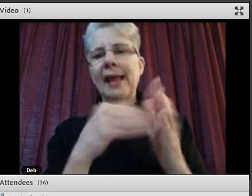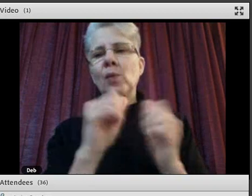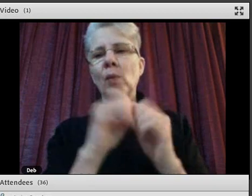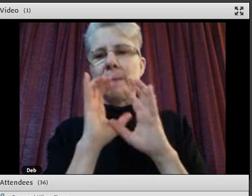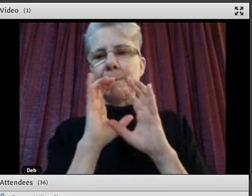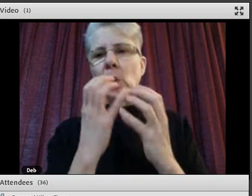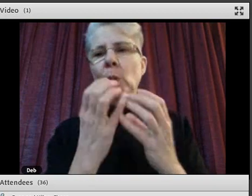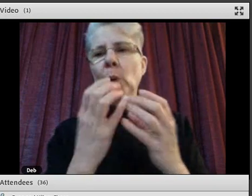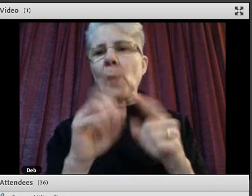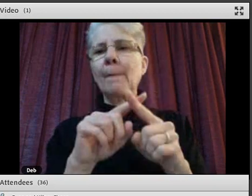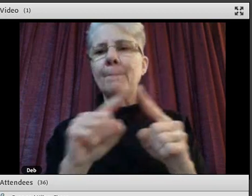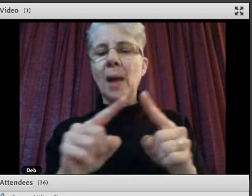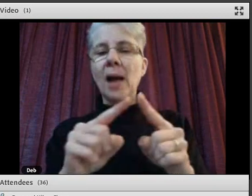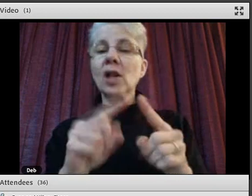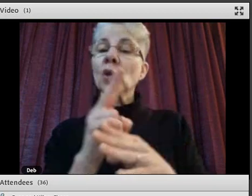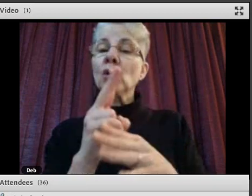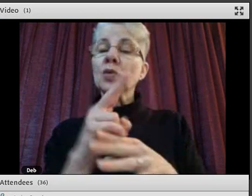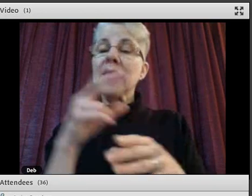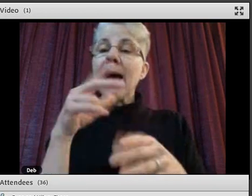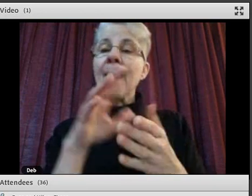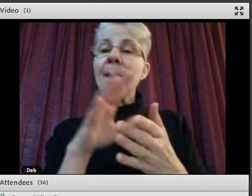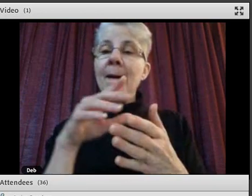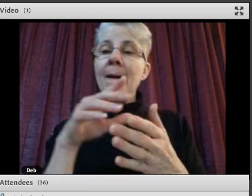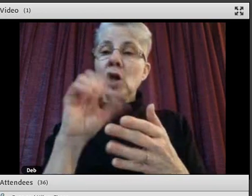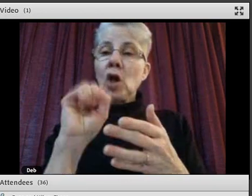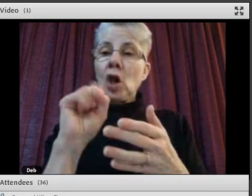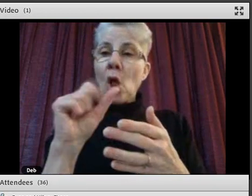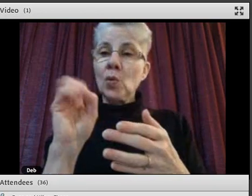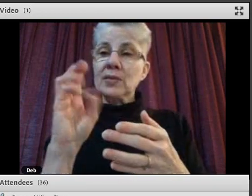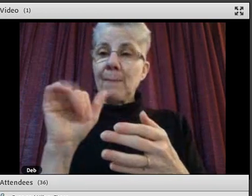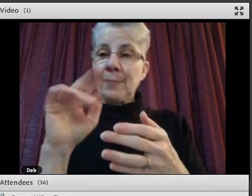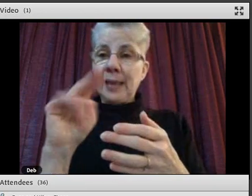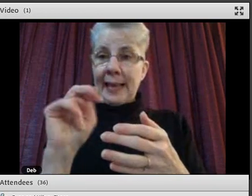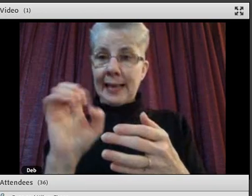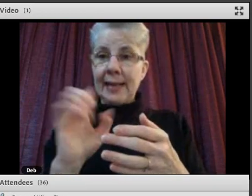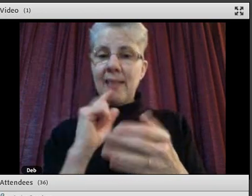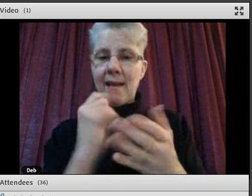So a clothespin works pretty well to keep that all sealed in.